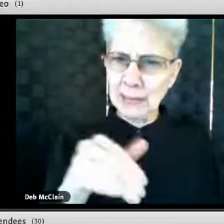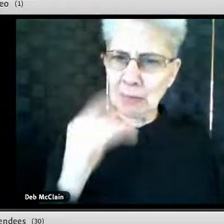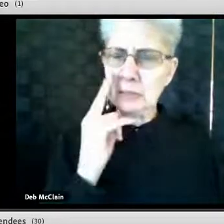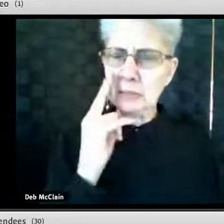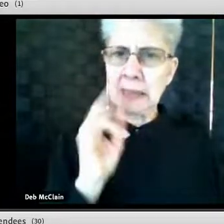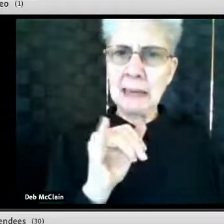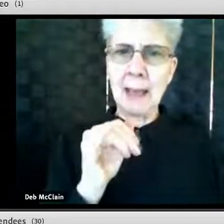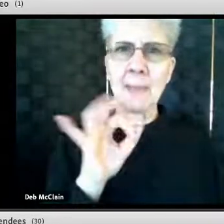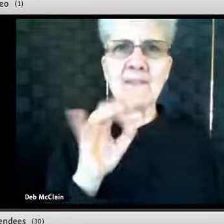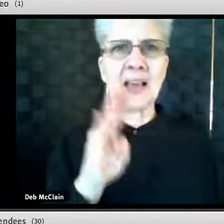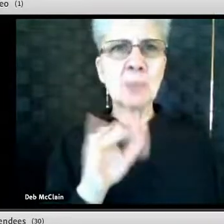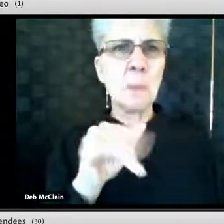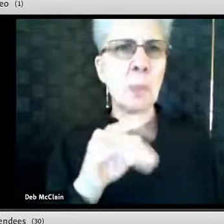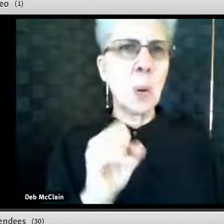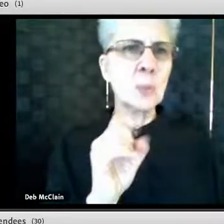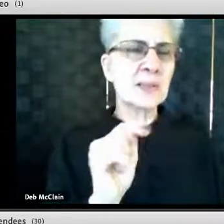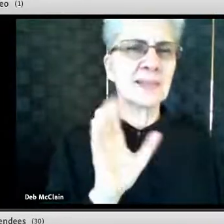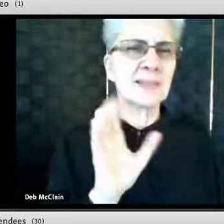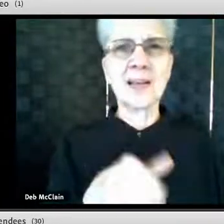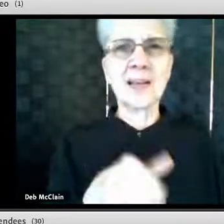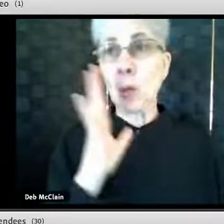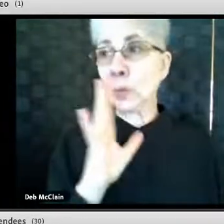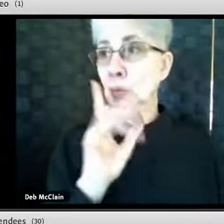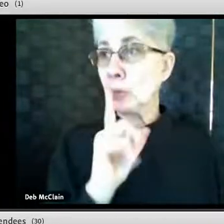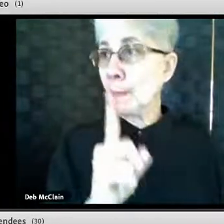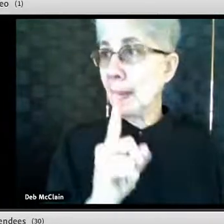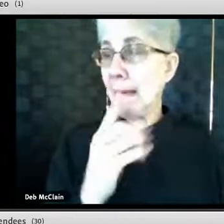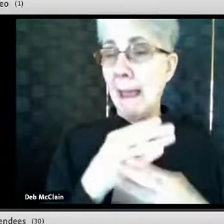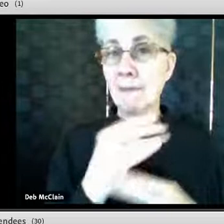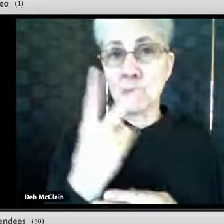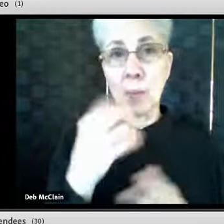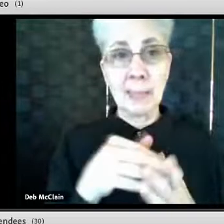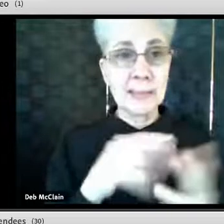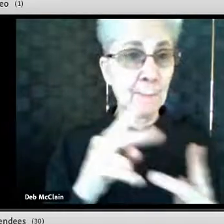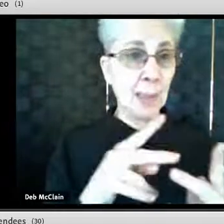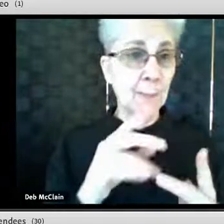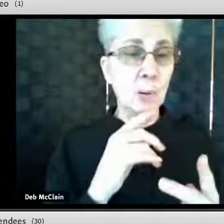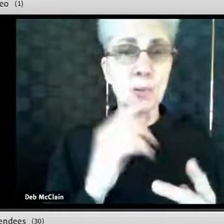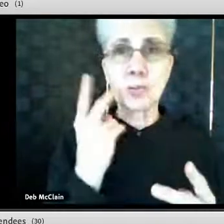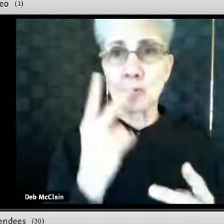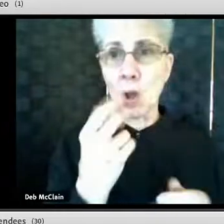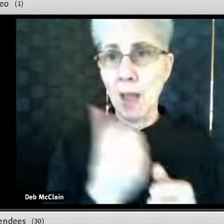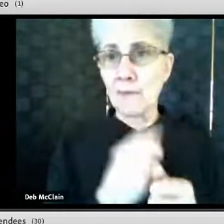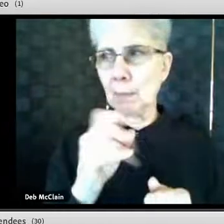you're just seeing, like, my Facebook posts are, you know... It used to be an average of 1,000 people saw every post,